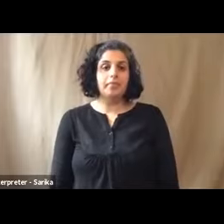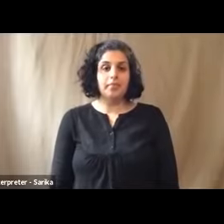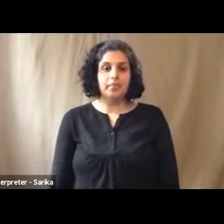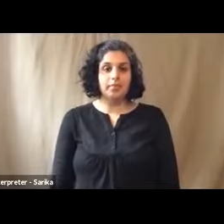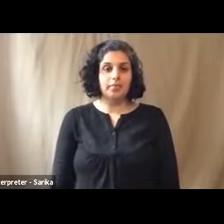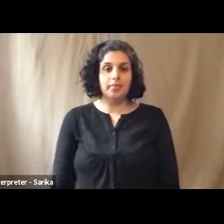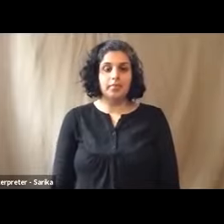Okay.